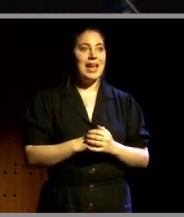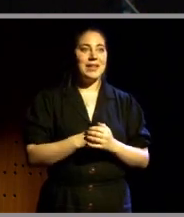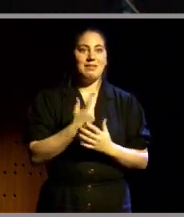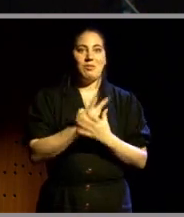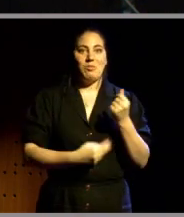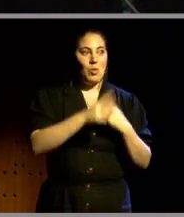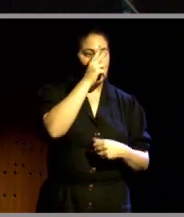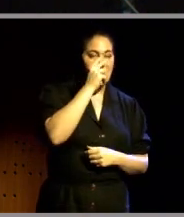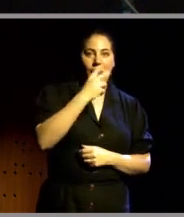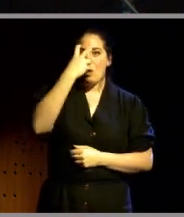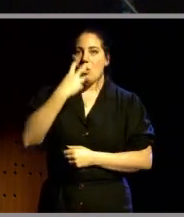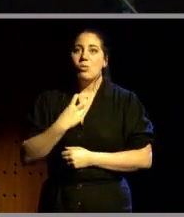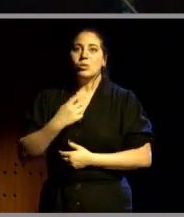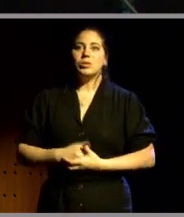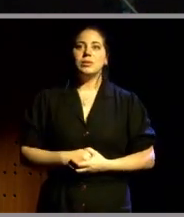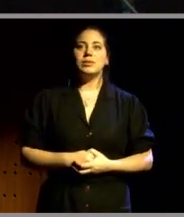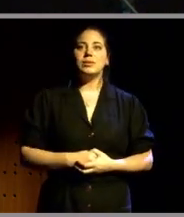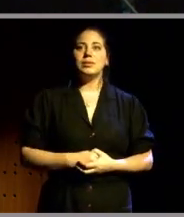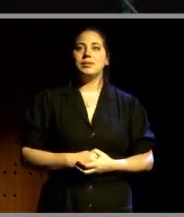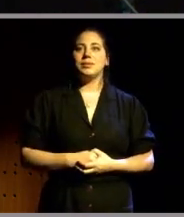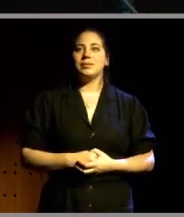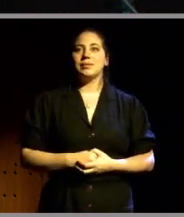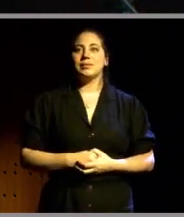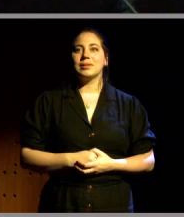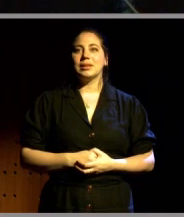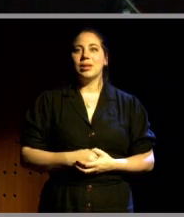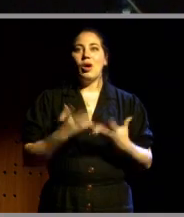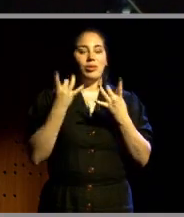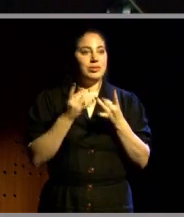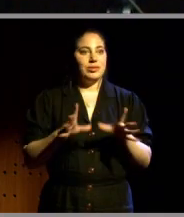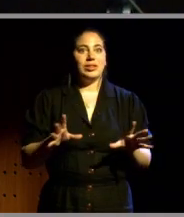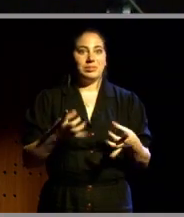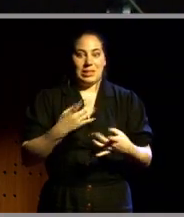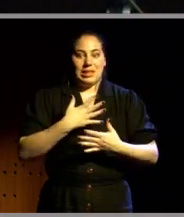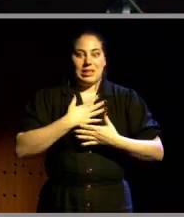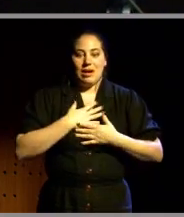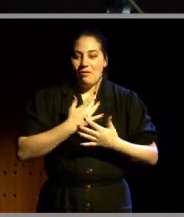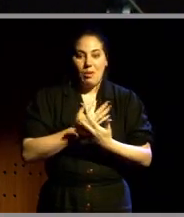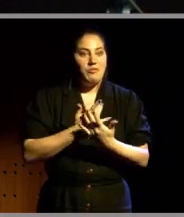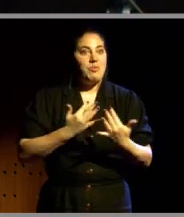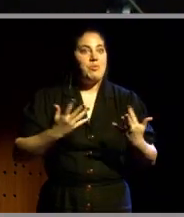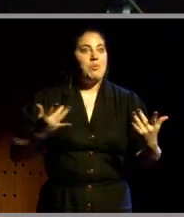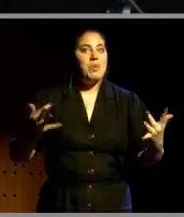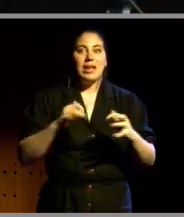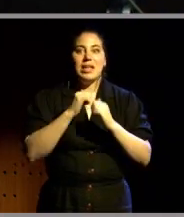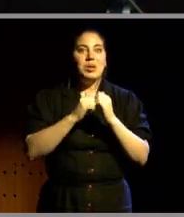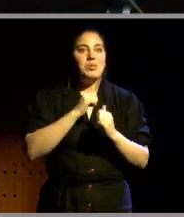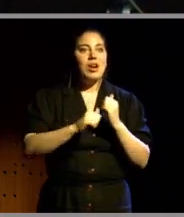I think, you know, a lot of, we've lost, myself, I lost a lot of brothers in the couple of years,